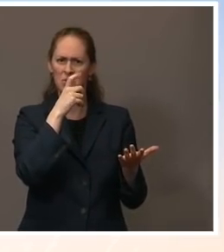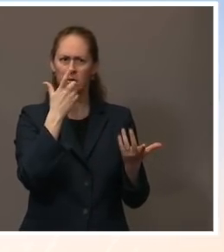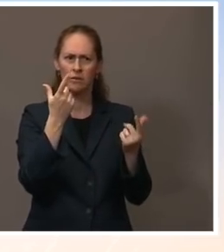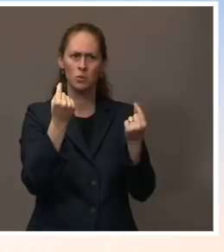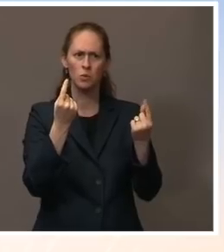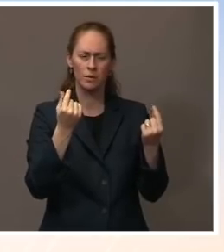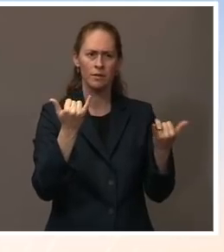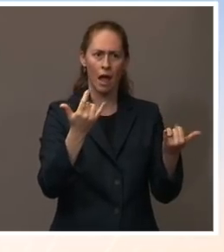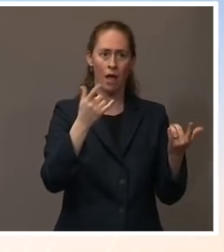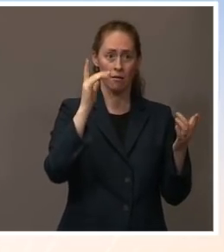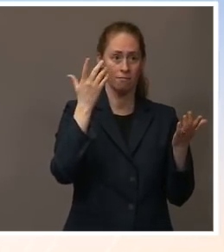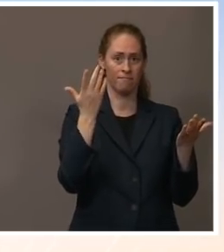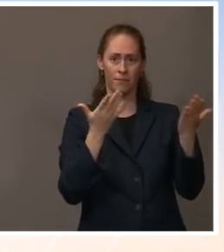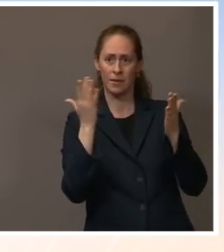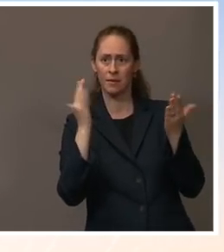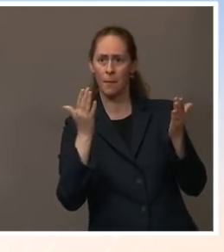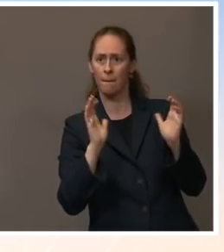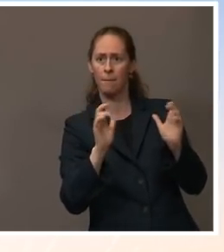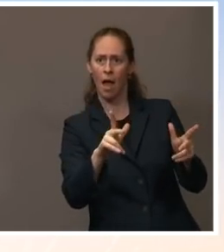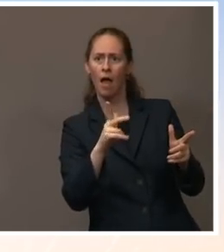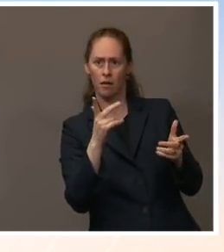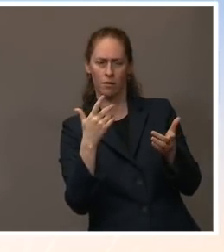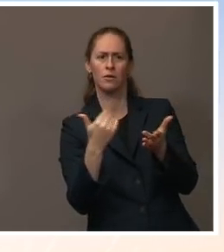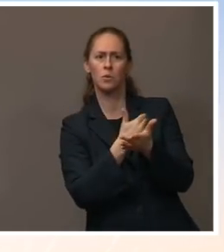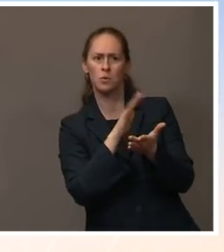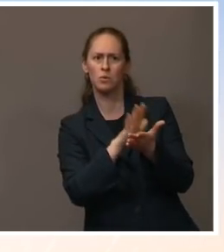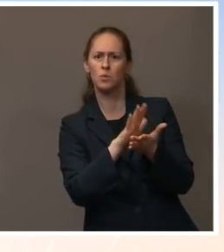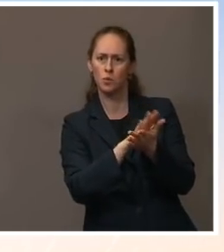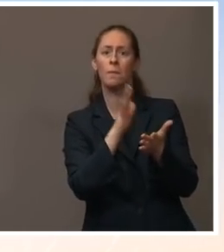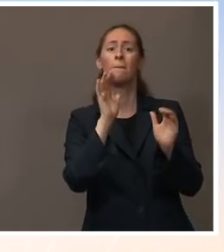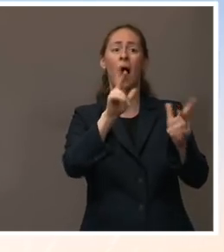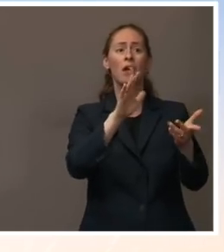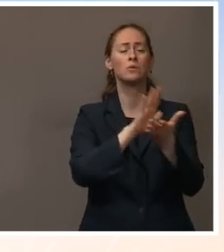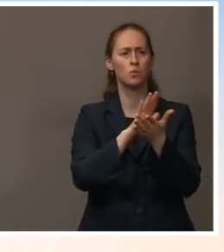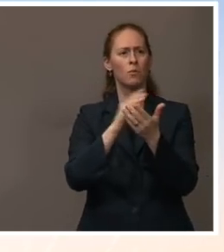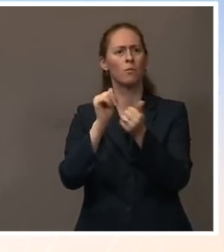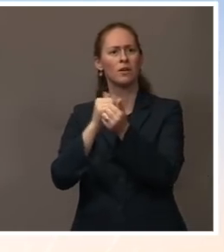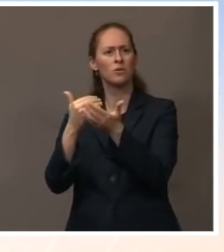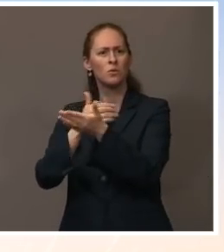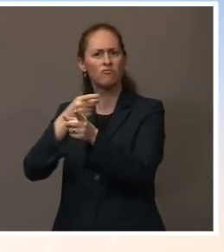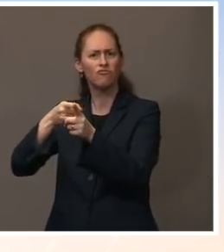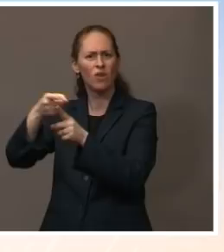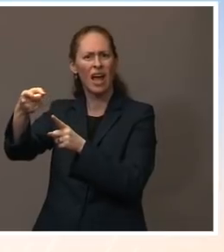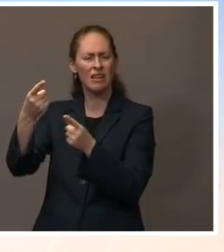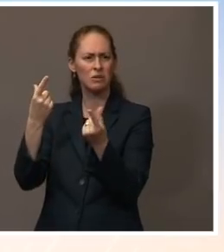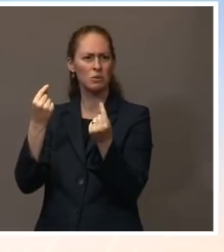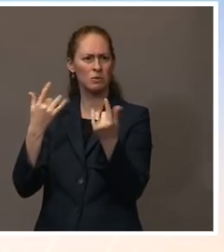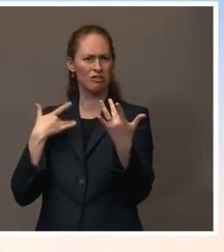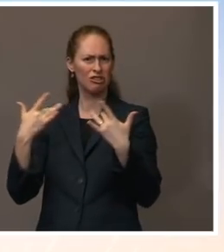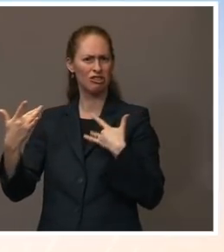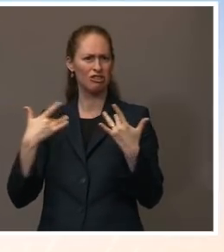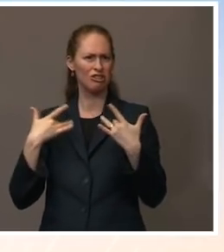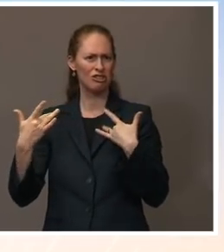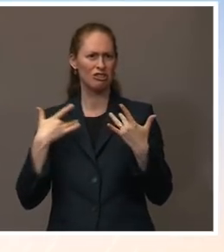What specifically does the administration feel needs to be done to address that issue for those not yet even eligible to be vaccinated? Ms. Psaki: Yeah.